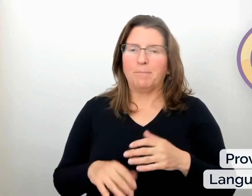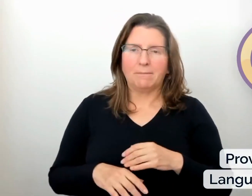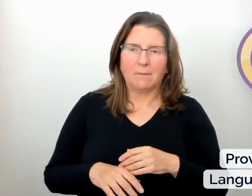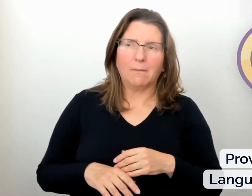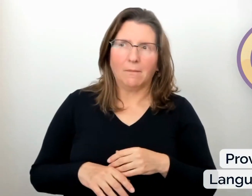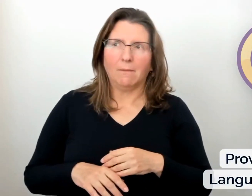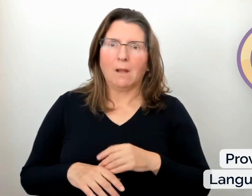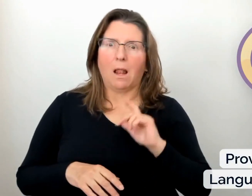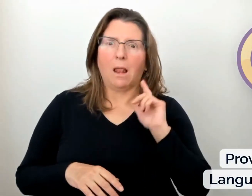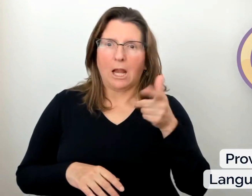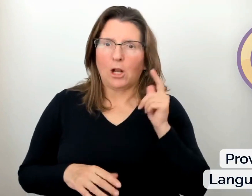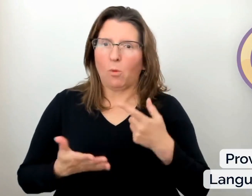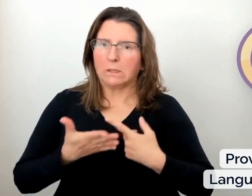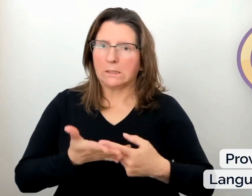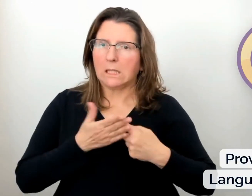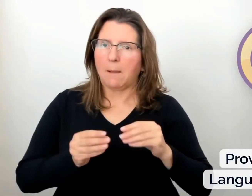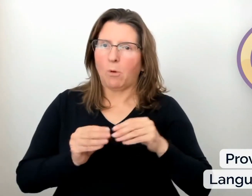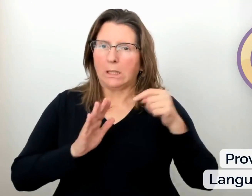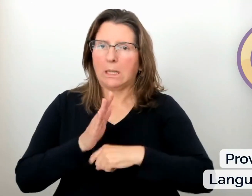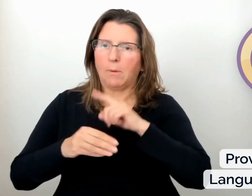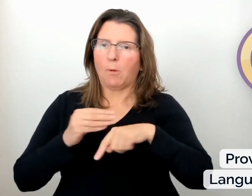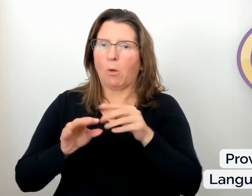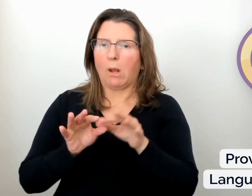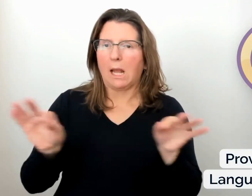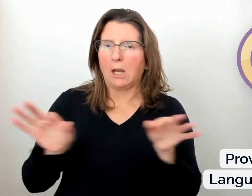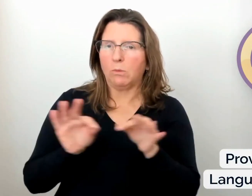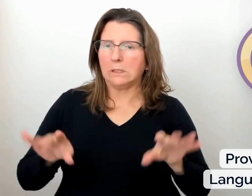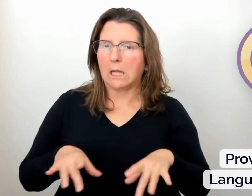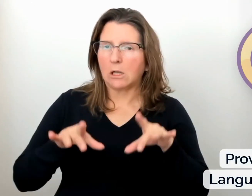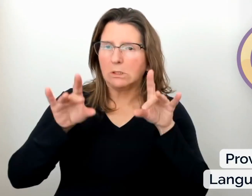Later we'll discuss language acquisition more fully.